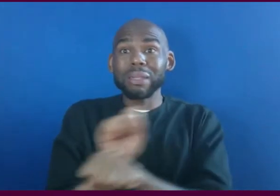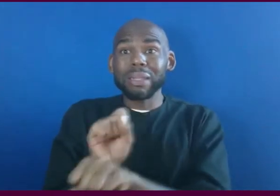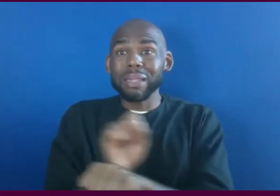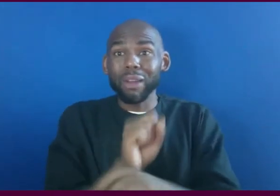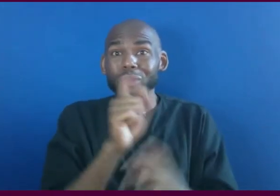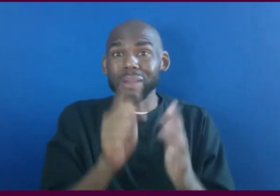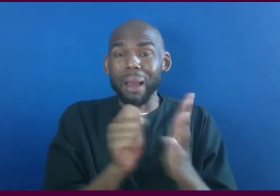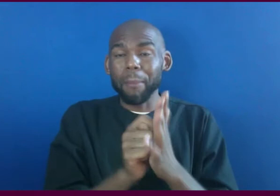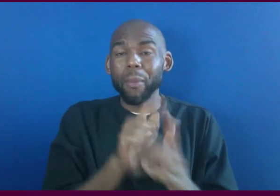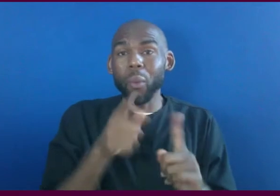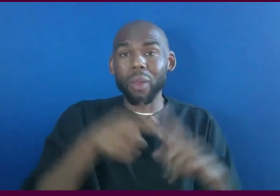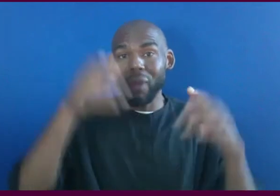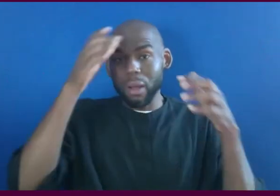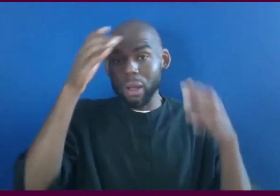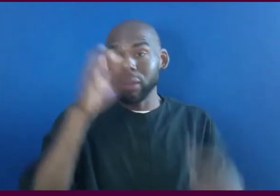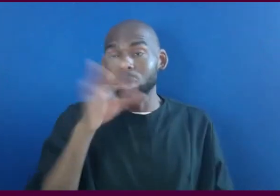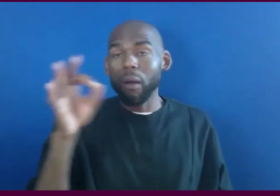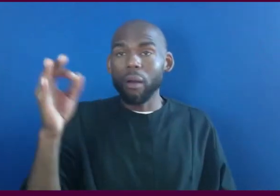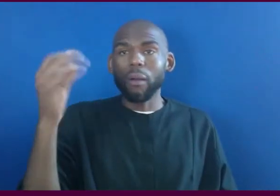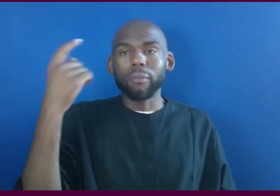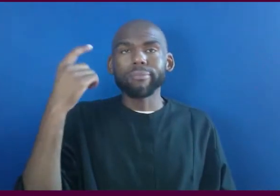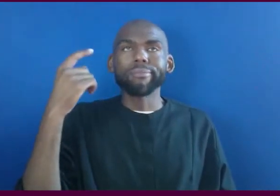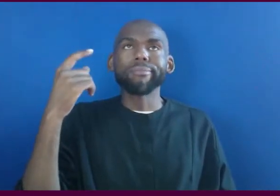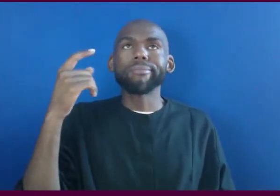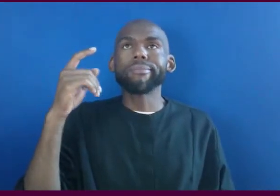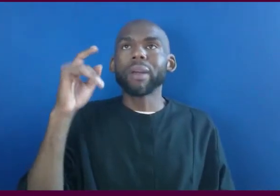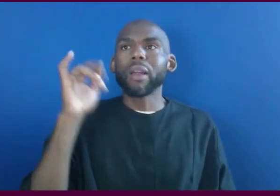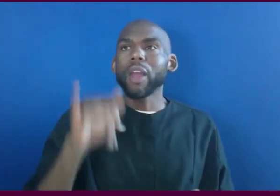slavery time where the concept of phrenology was really pervasive.